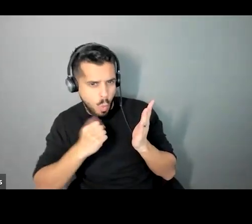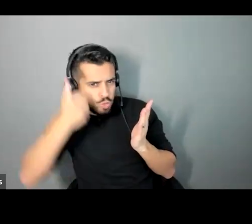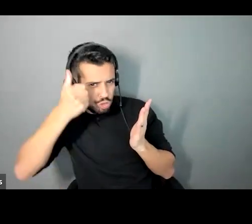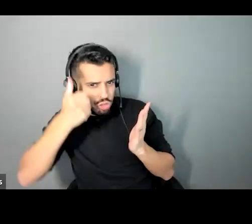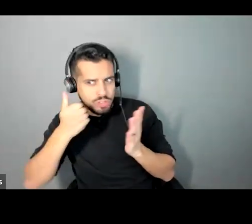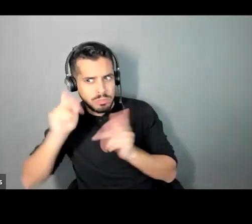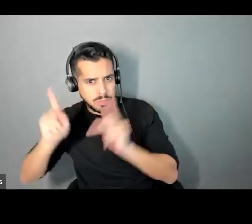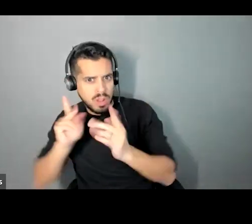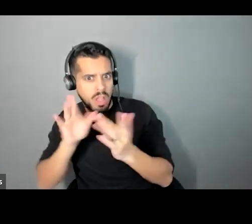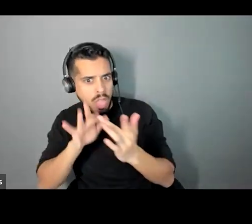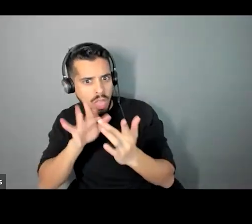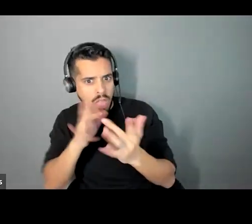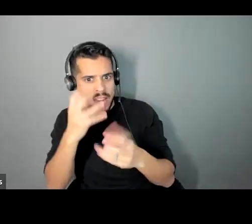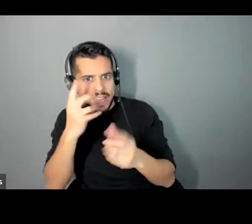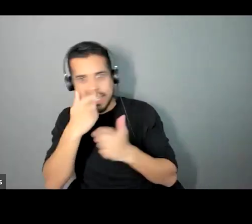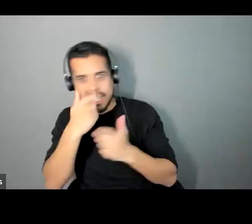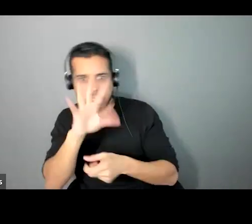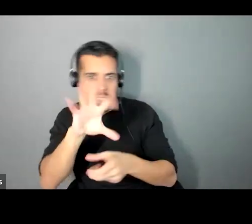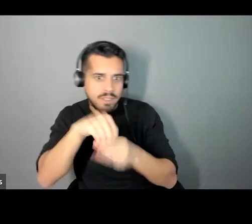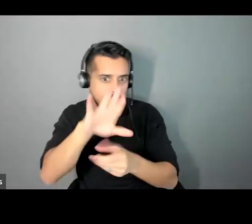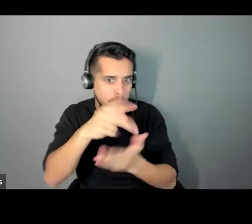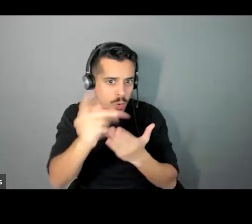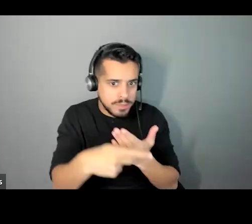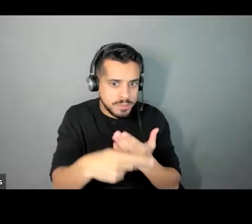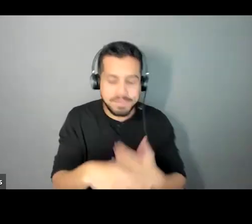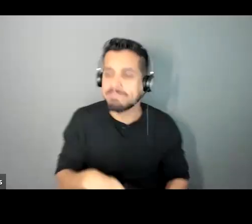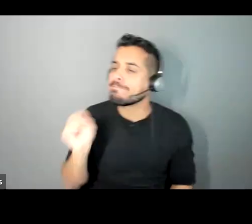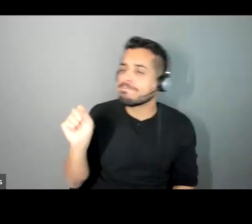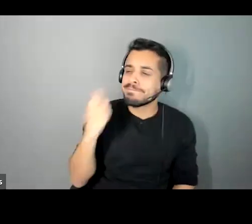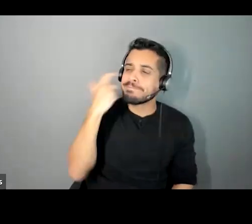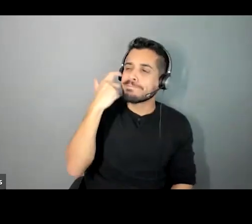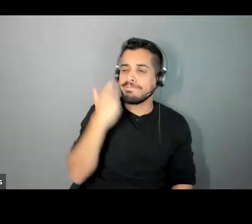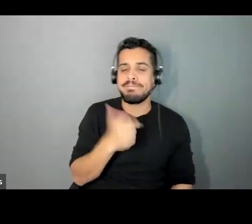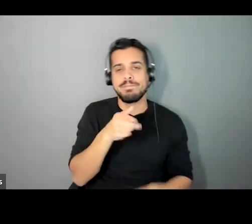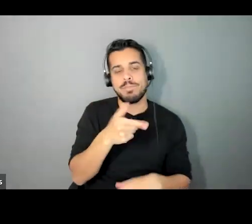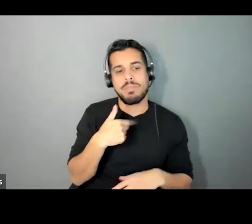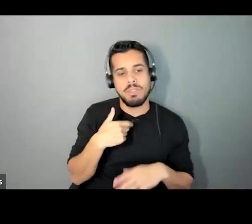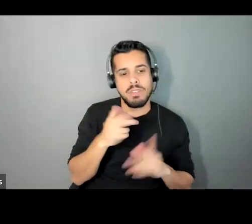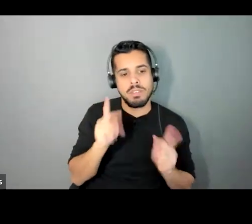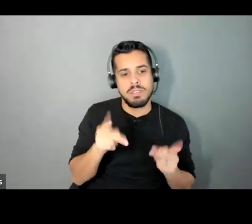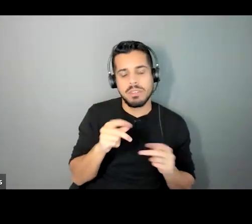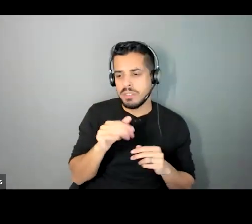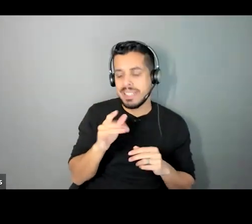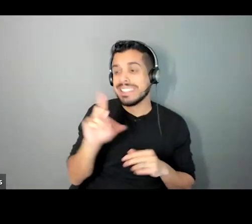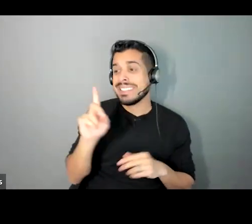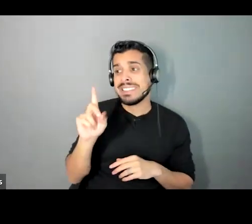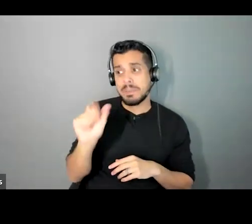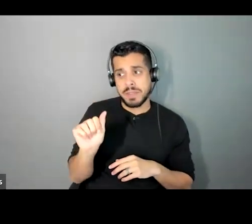and that are interested in your programs? [Mike] Yeah, just recently we had an individual who had, um... so 'cause disability, we all know this, does--